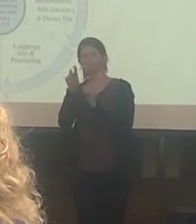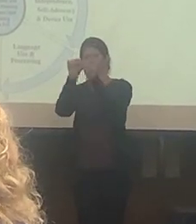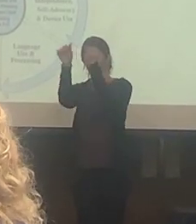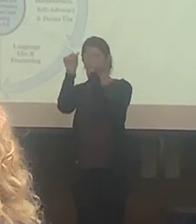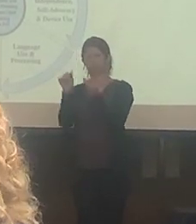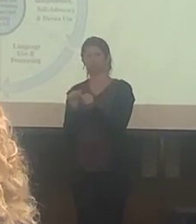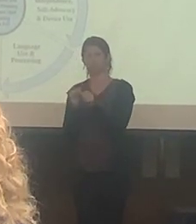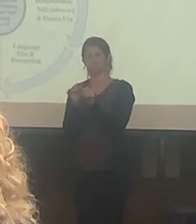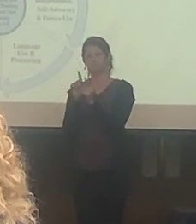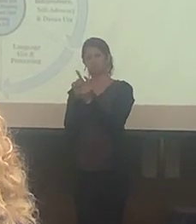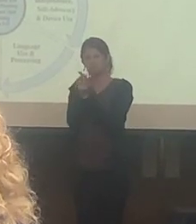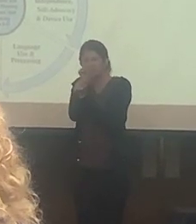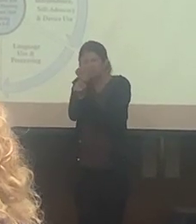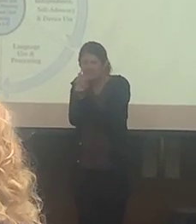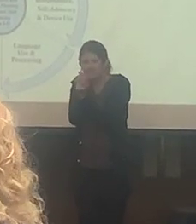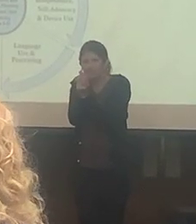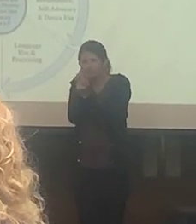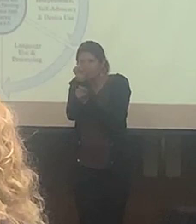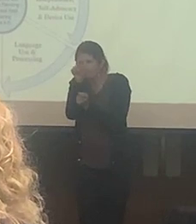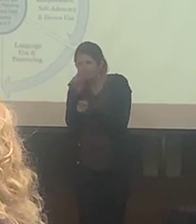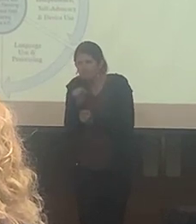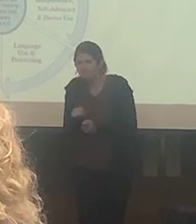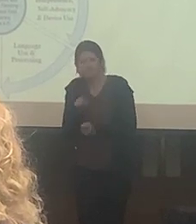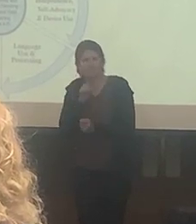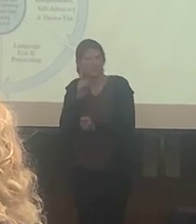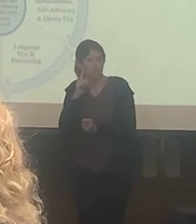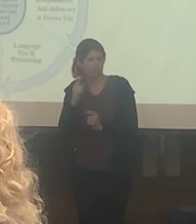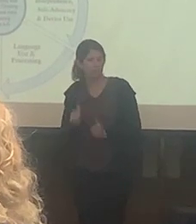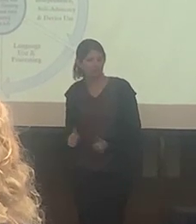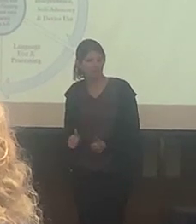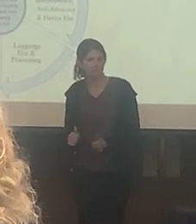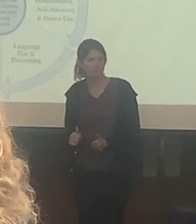these are perfect and so this assessment will that you have in front of you